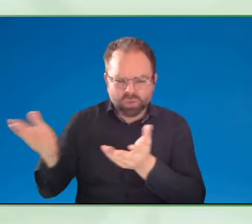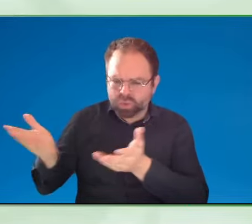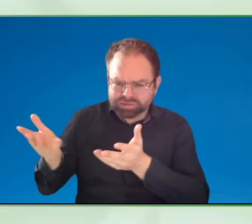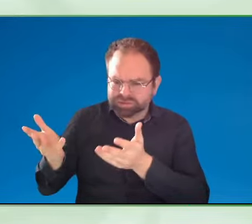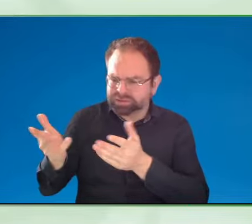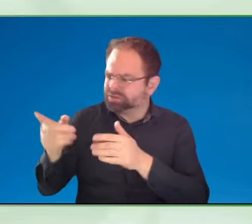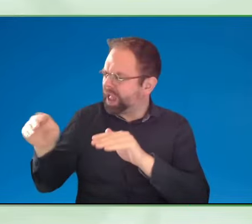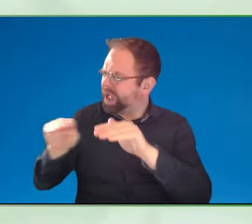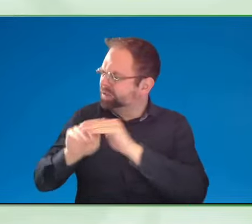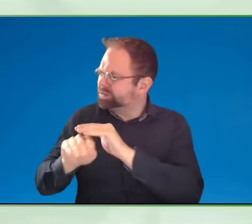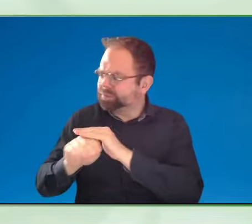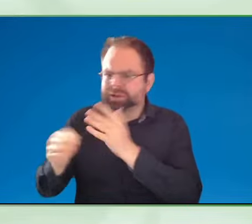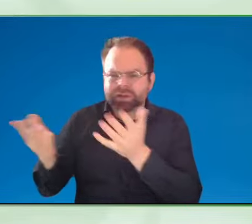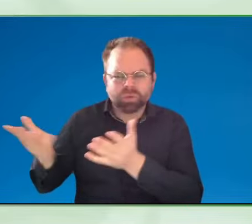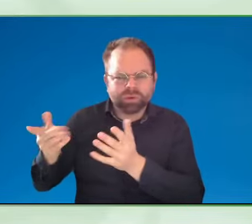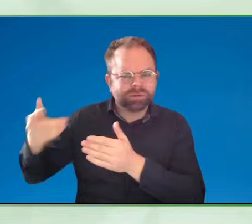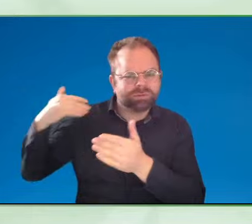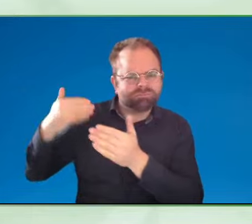and they are peppered across the island.